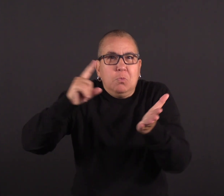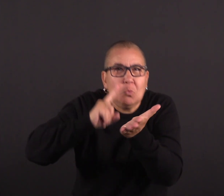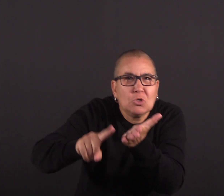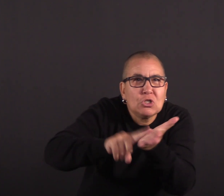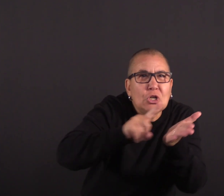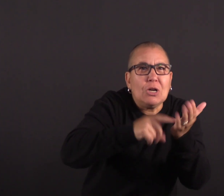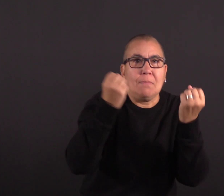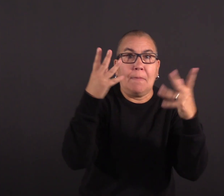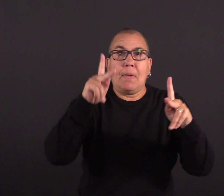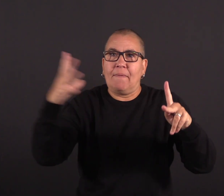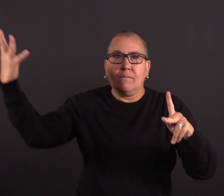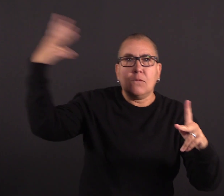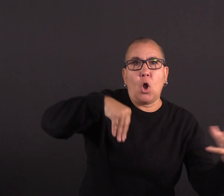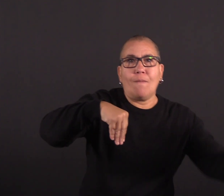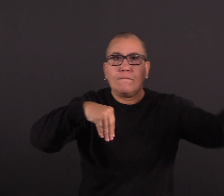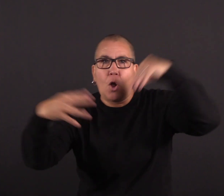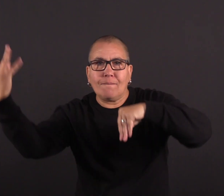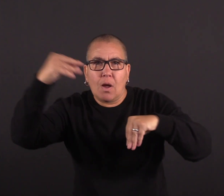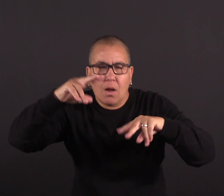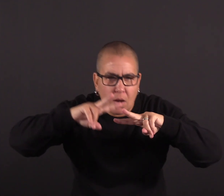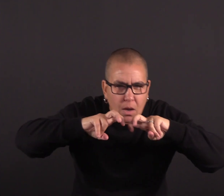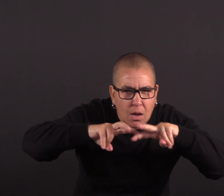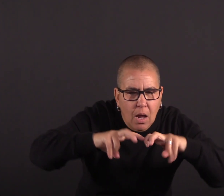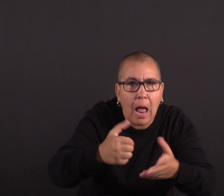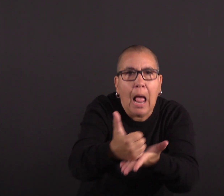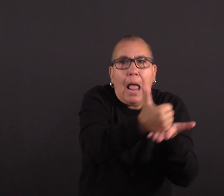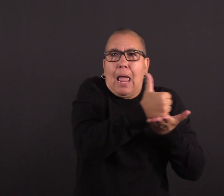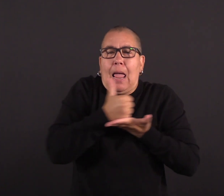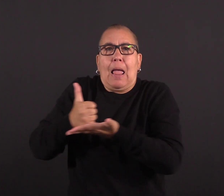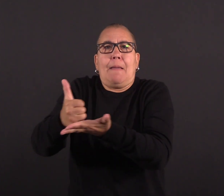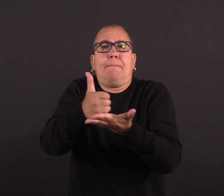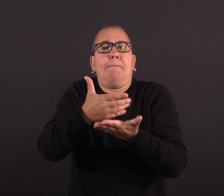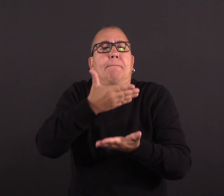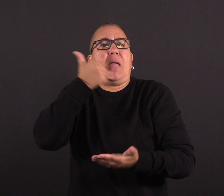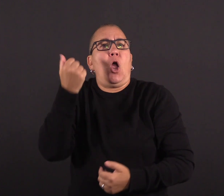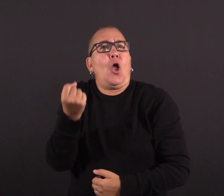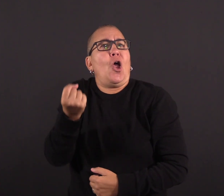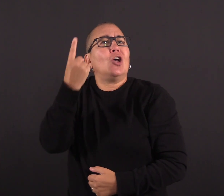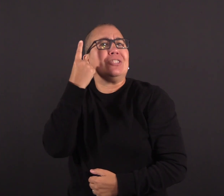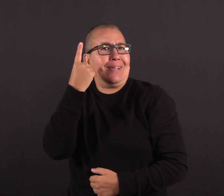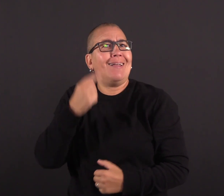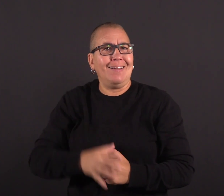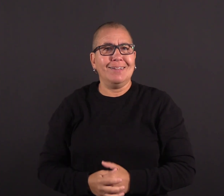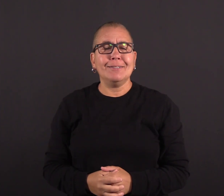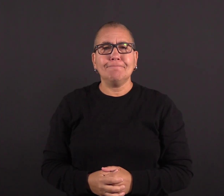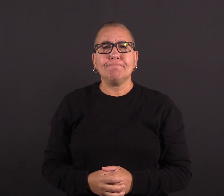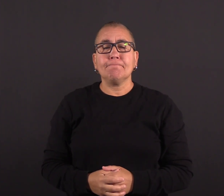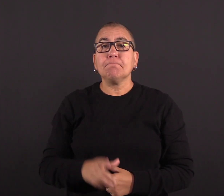the study showed. Spike proteins are responsible for the coronavirus entering cells, according to